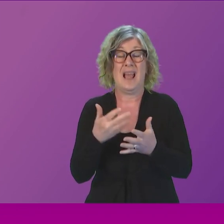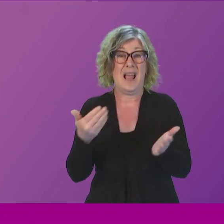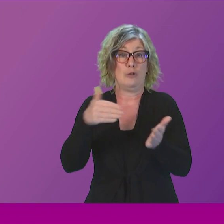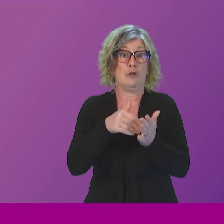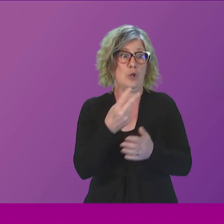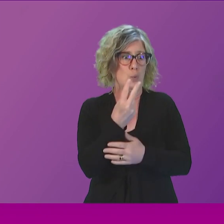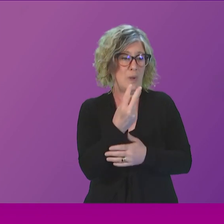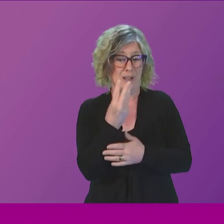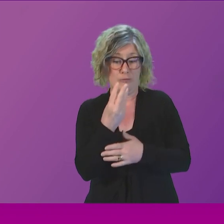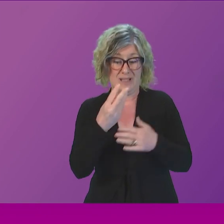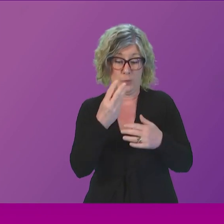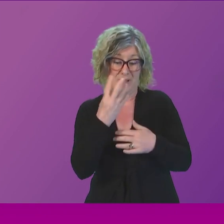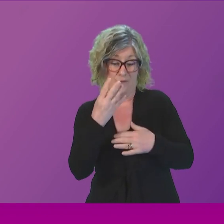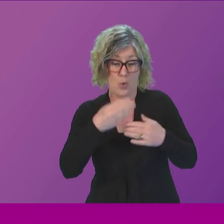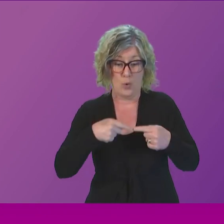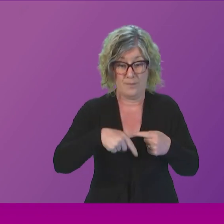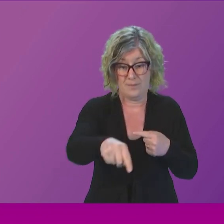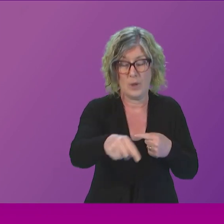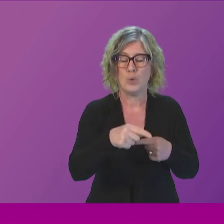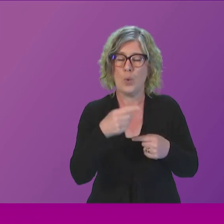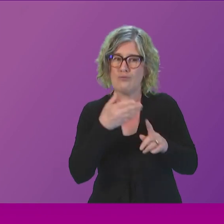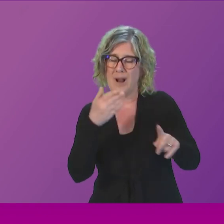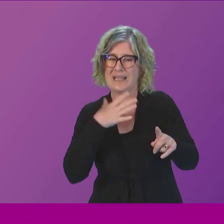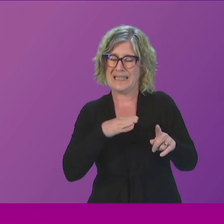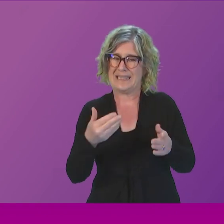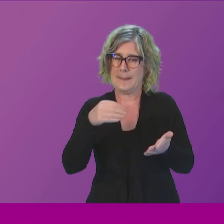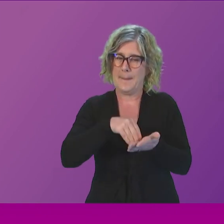recognition of the pay and inflationary pressures that I have already referenced.